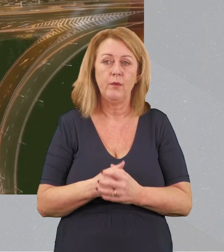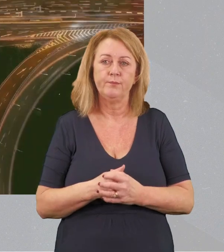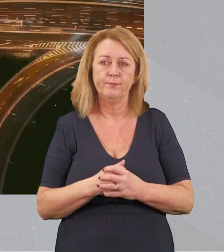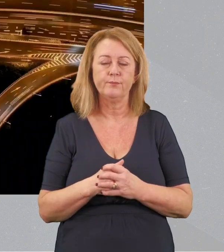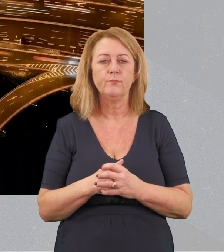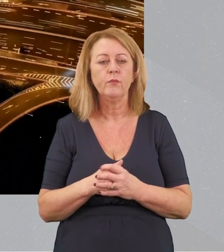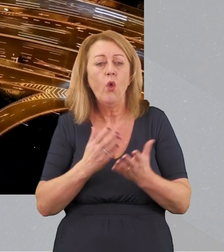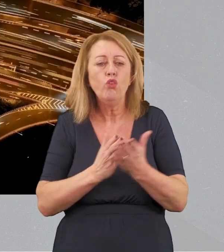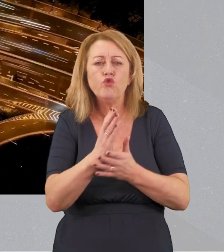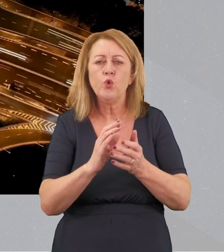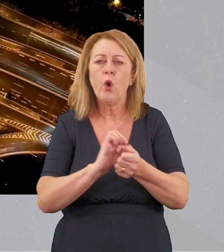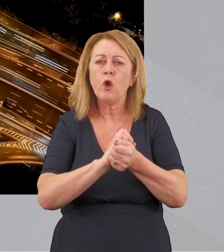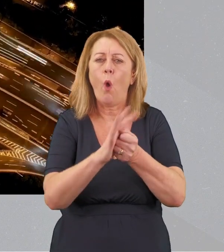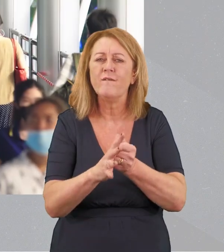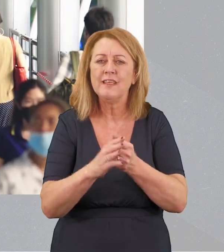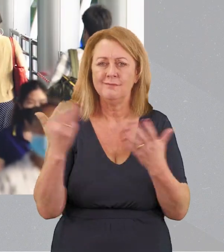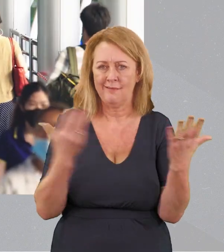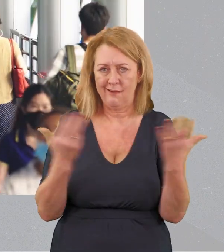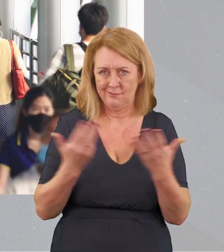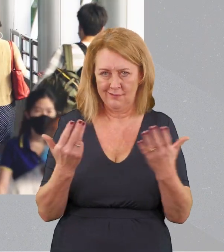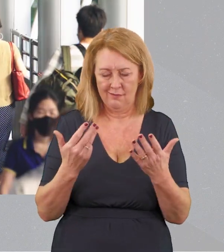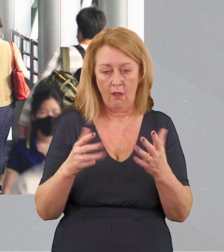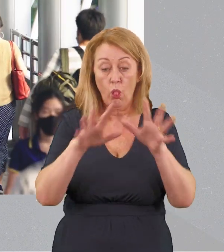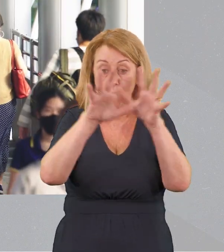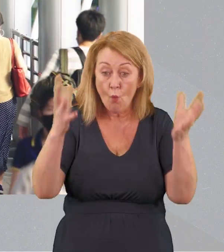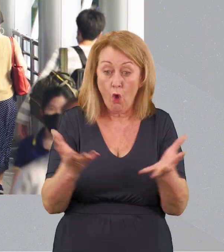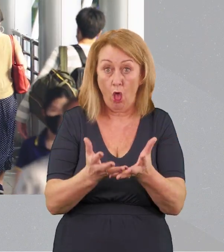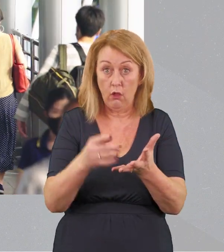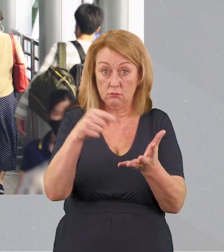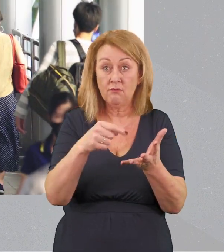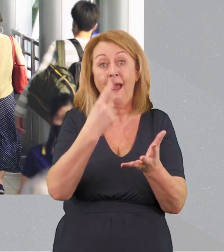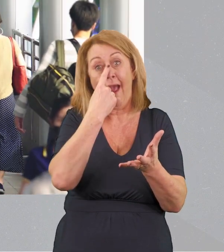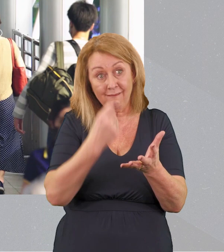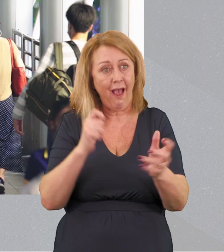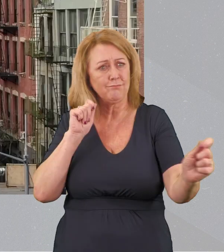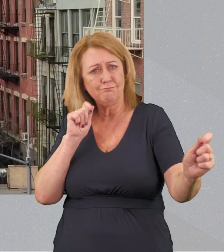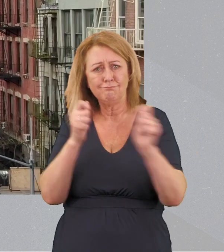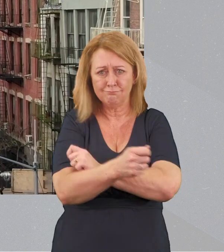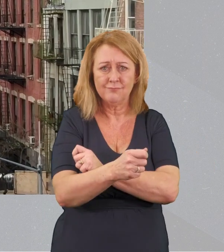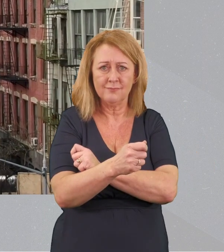One thing we learned during COVID 19 was that the world can, when it needs to, pivot.